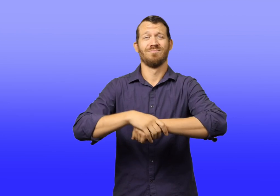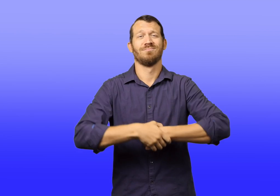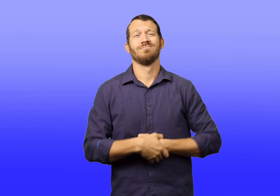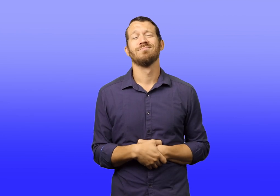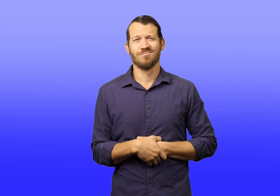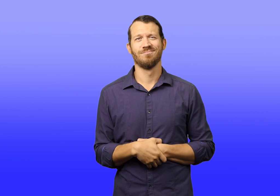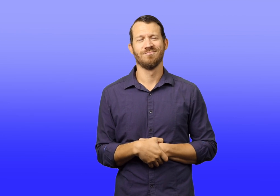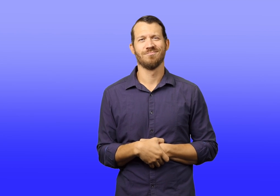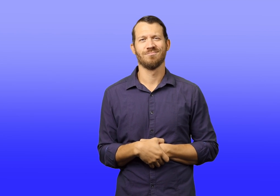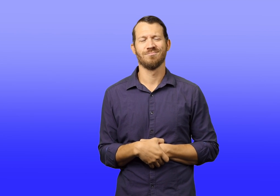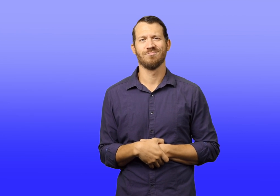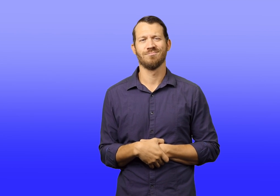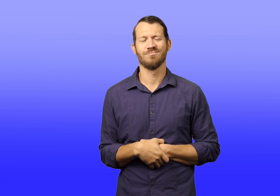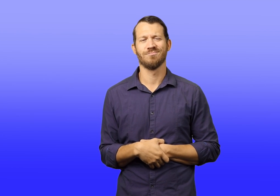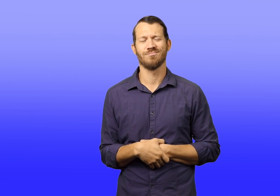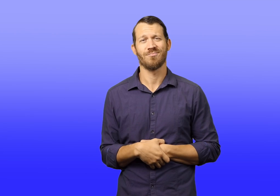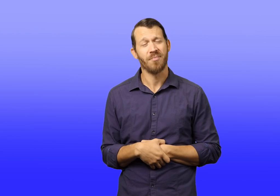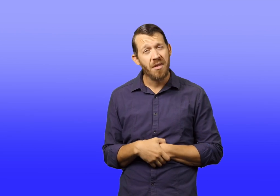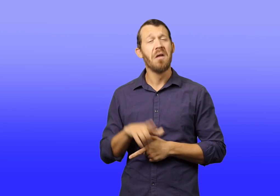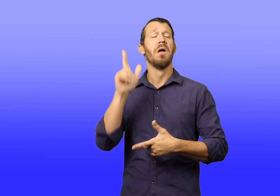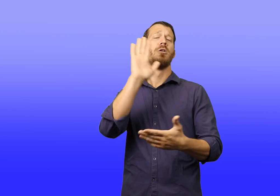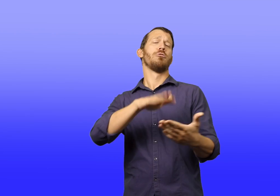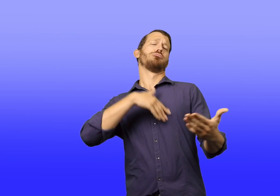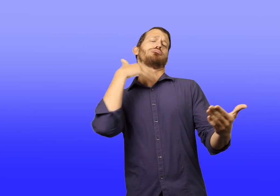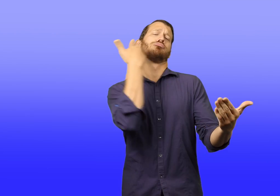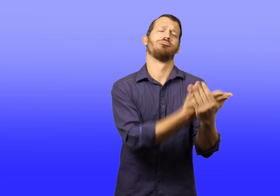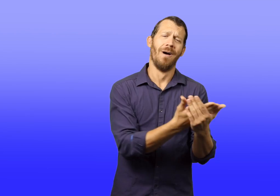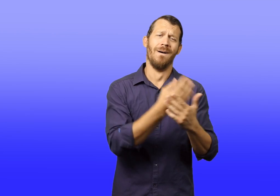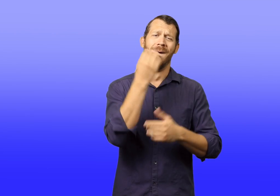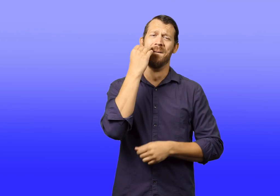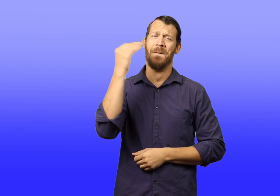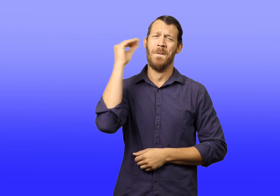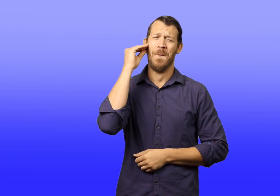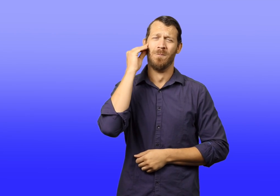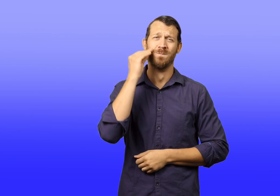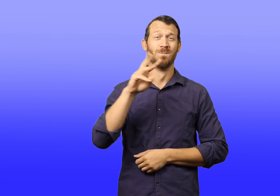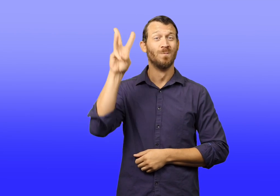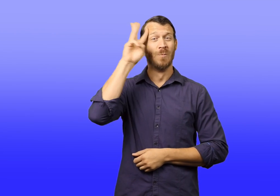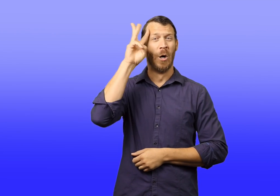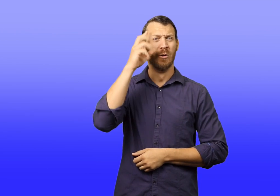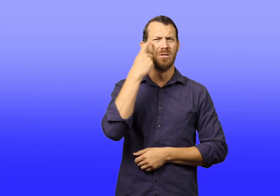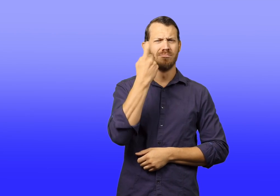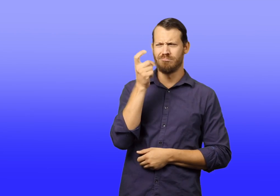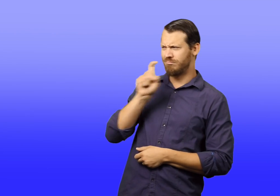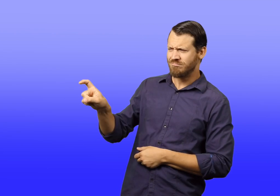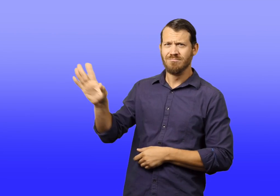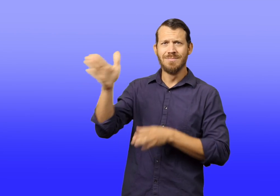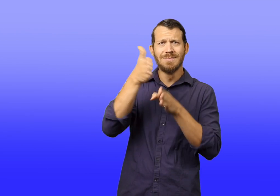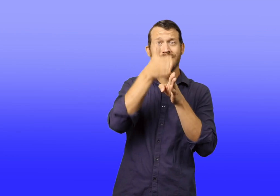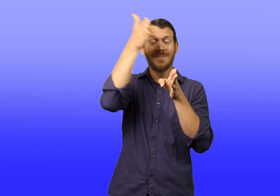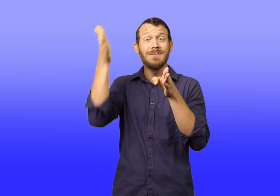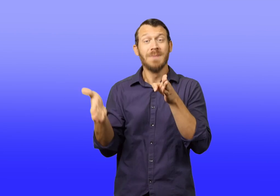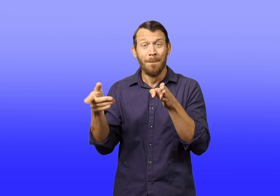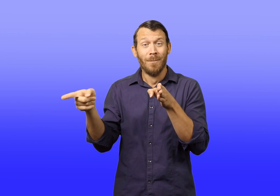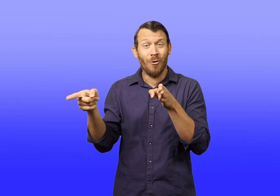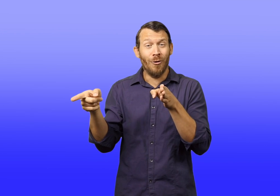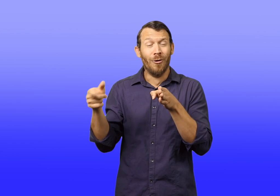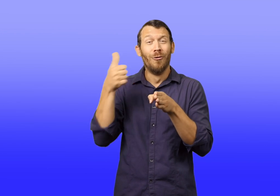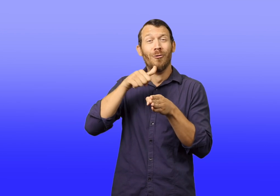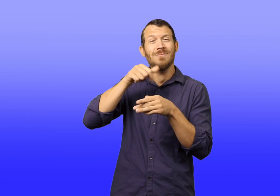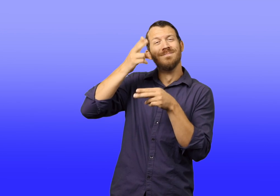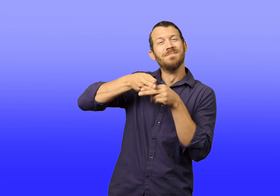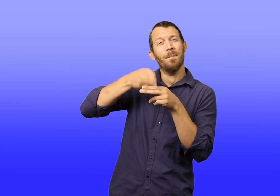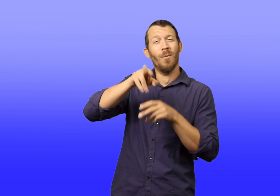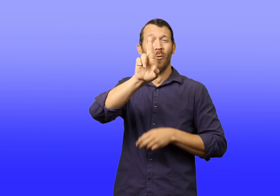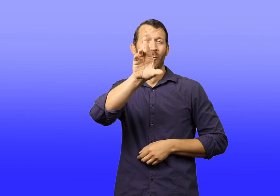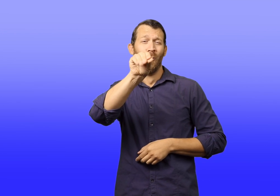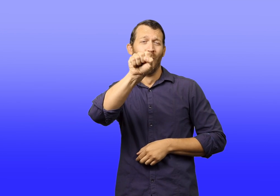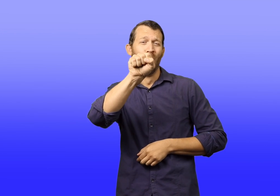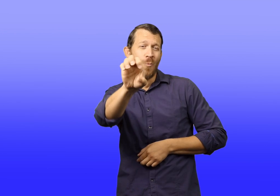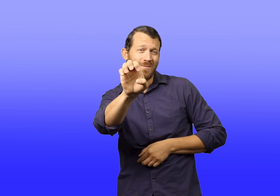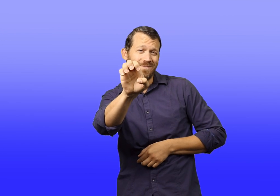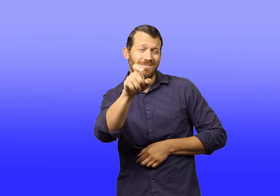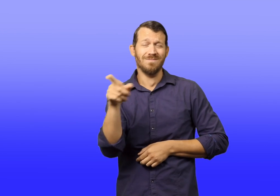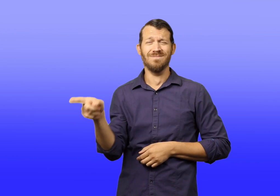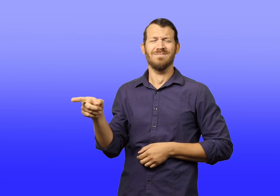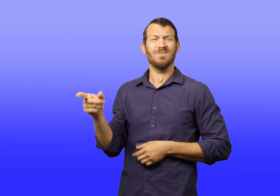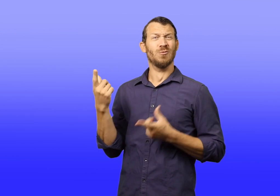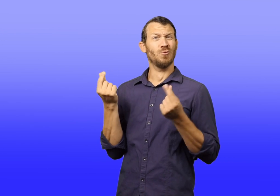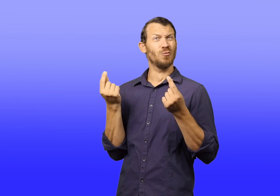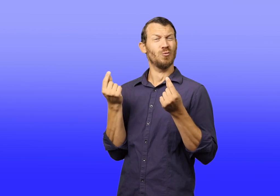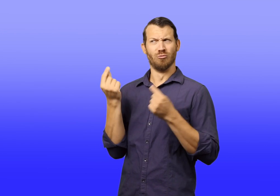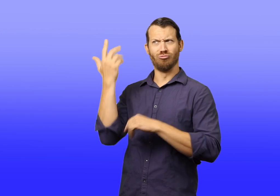At home, Walter saw Rose, the little girl next door watering a tree she had been planted.